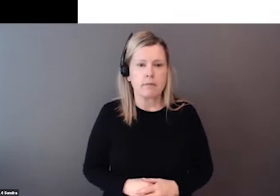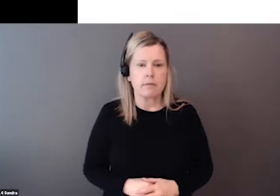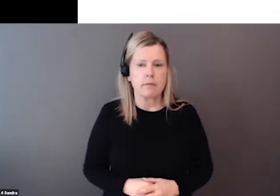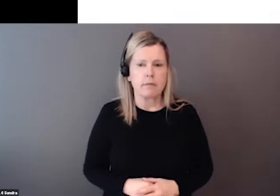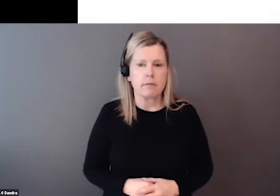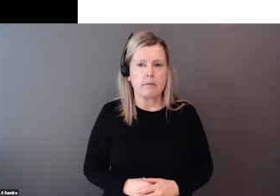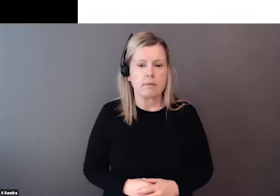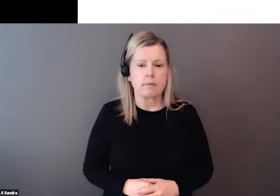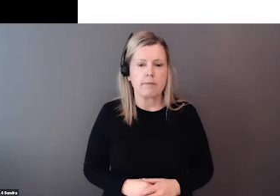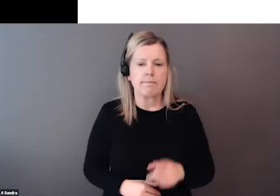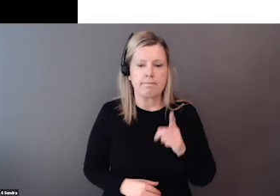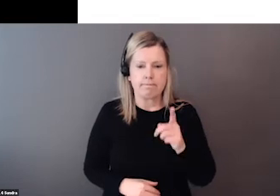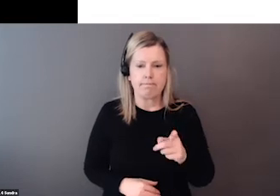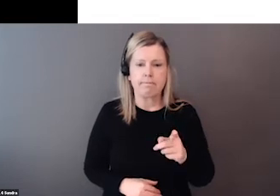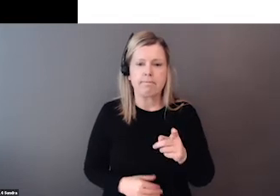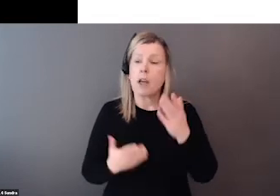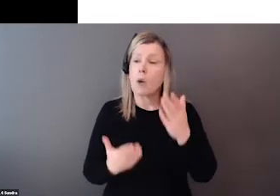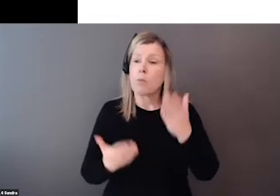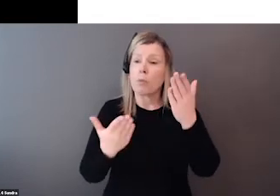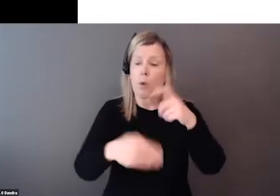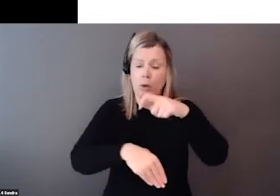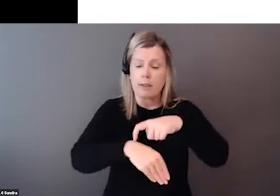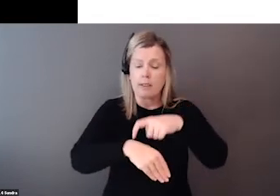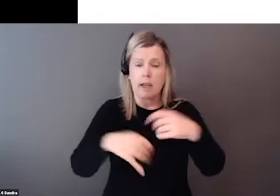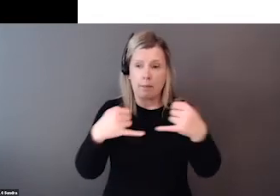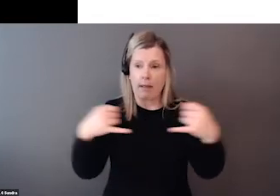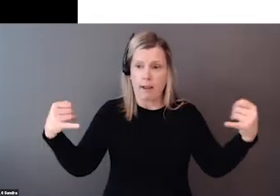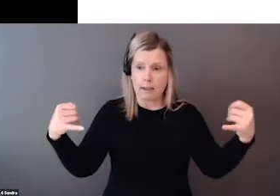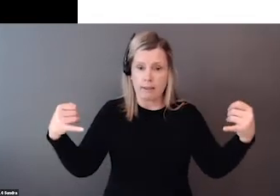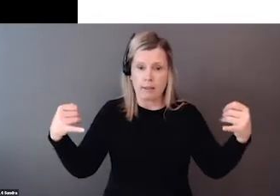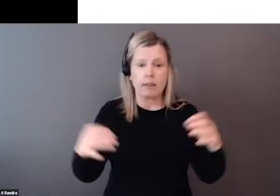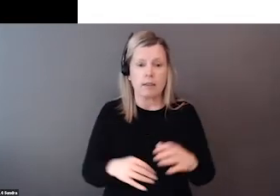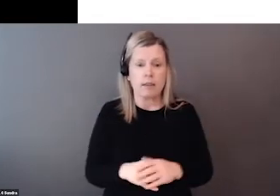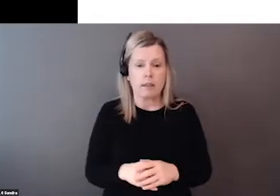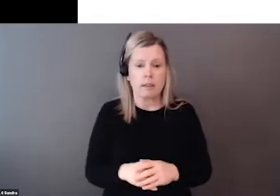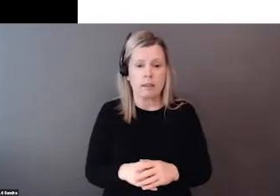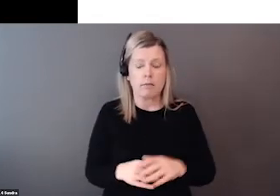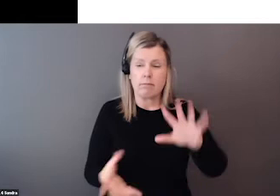And so, we propose a specific timeline. And so the timeline spans two and a half years